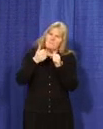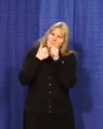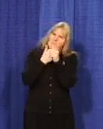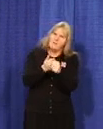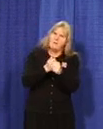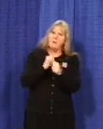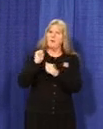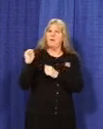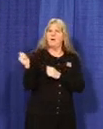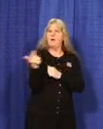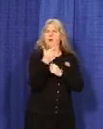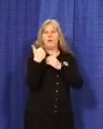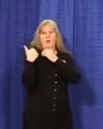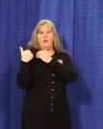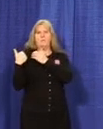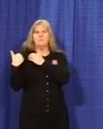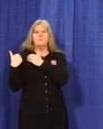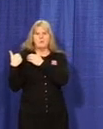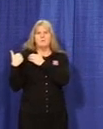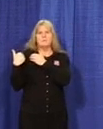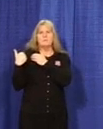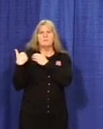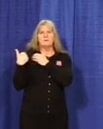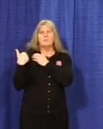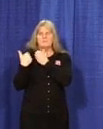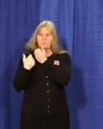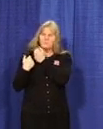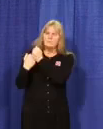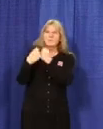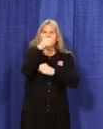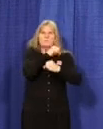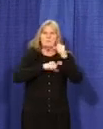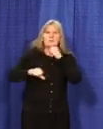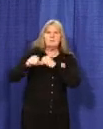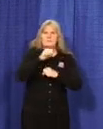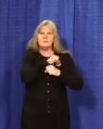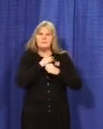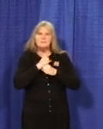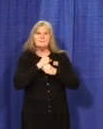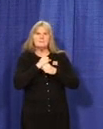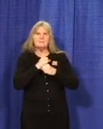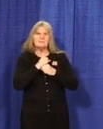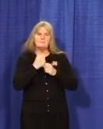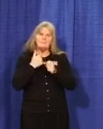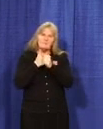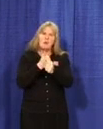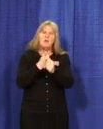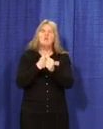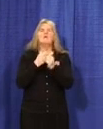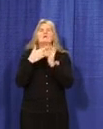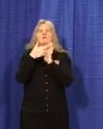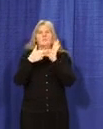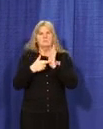We all have a role to play in holding each other accountable. I encourage all communities across the territory to ensure